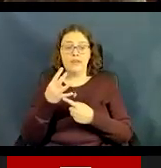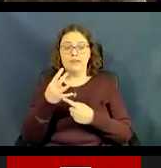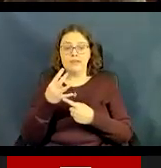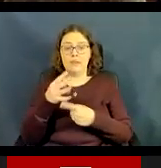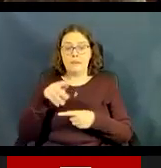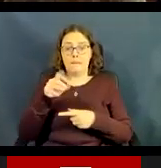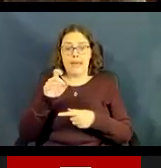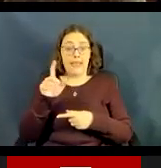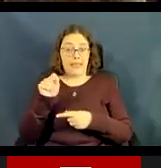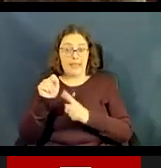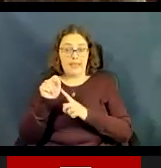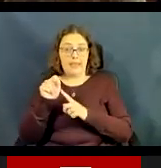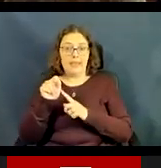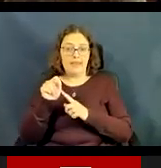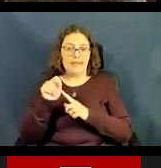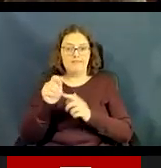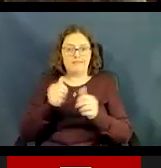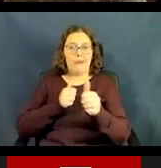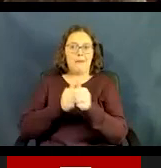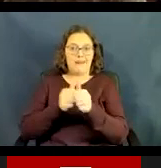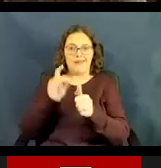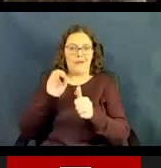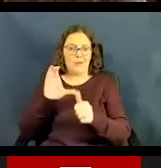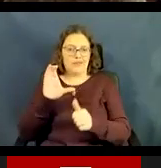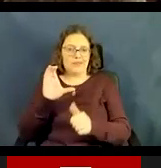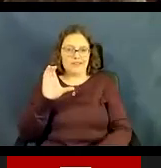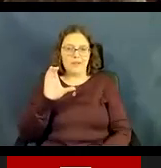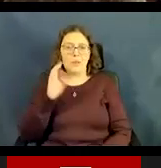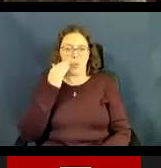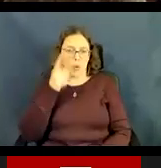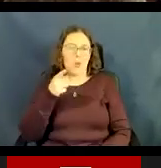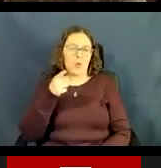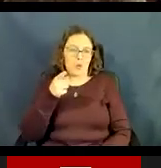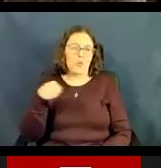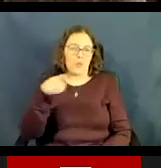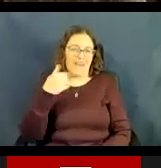We know there are questions you are putting in chat, we try to get to those as we can.